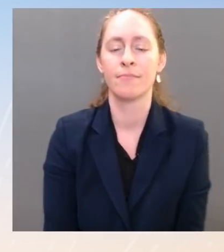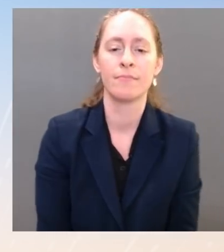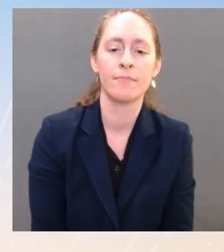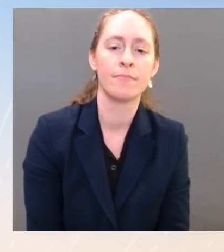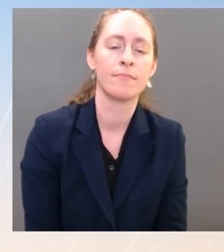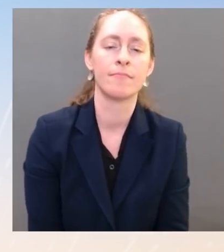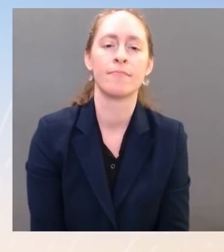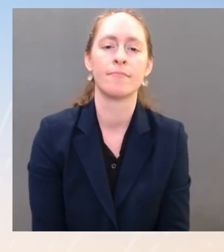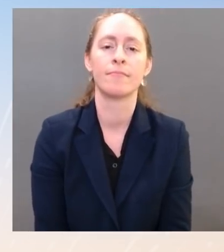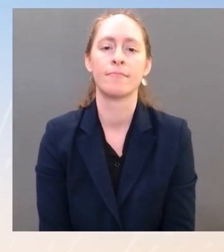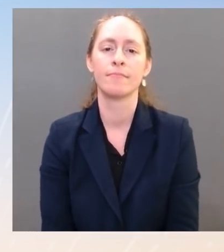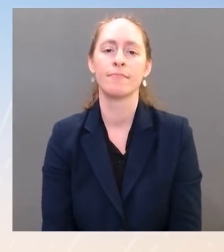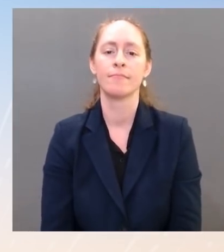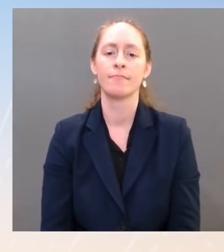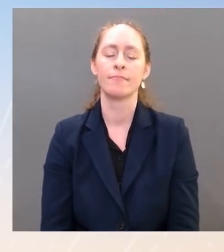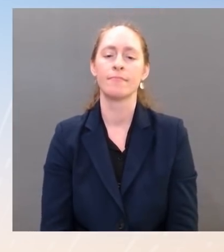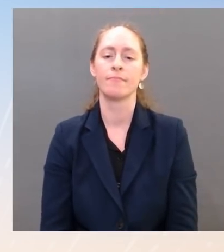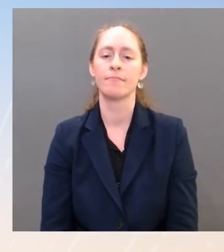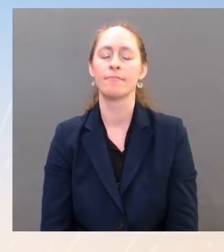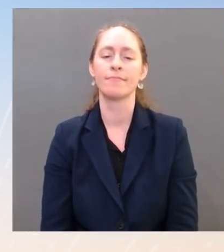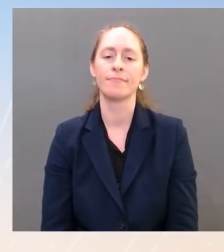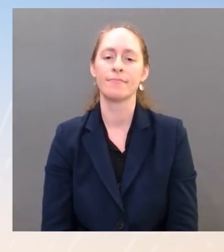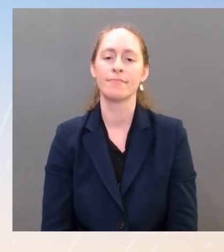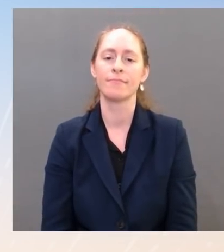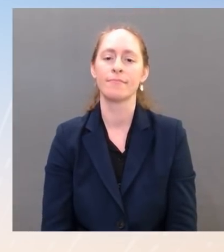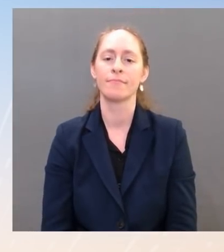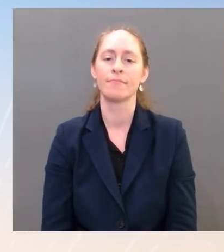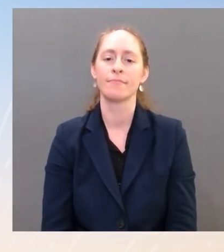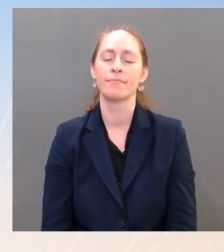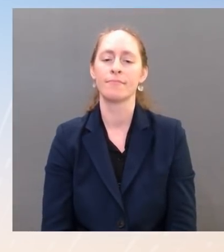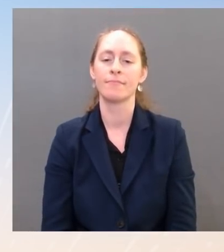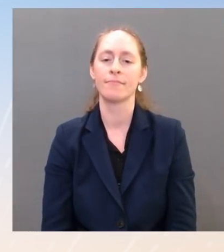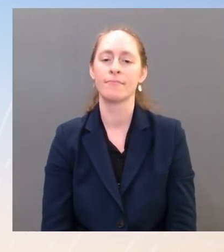and they're working very expeditiously on ensuring